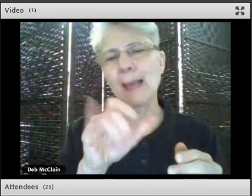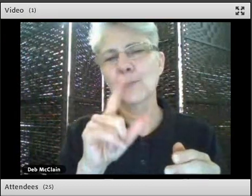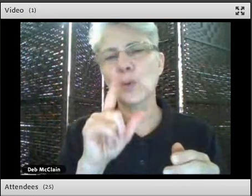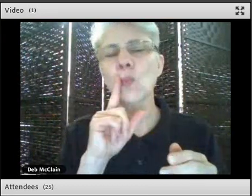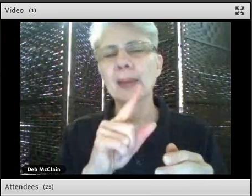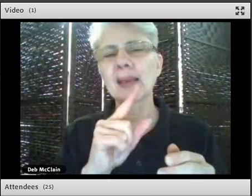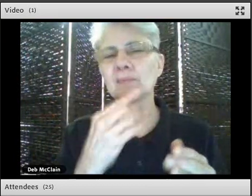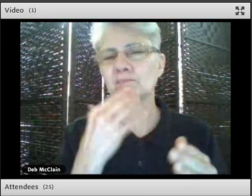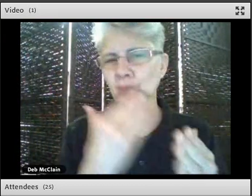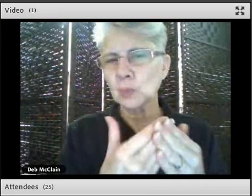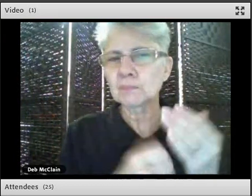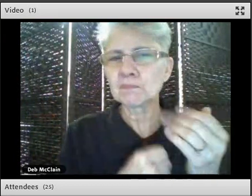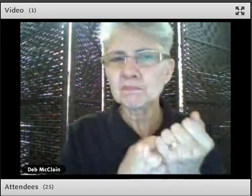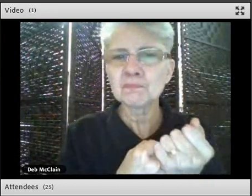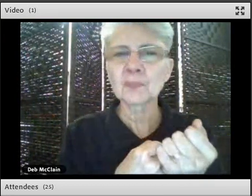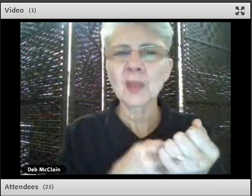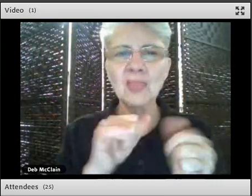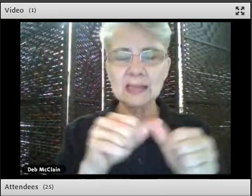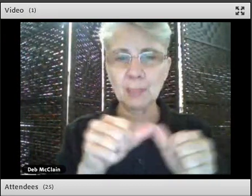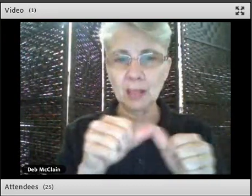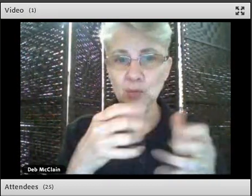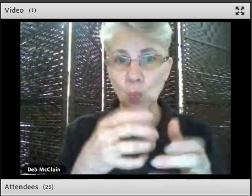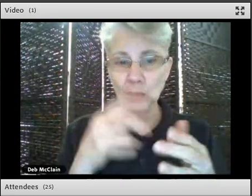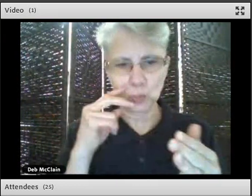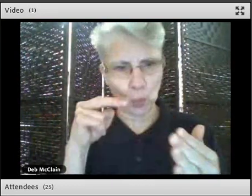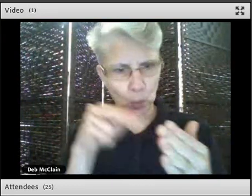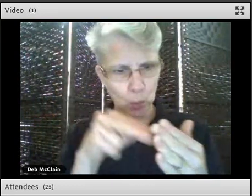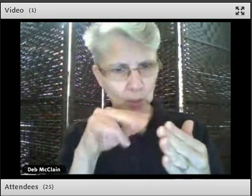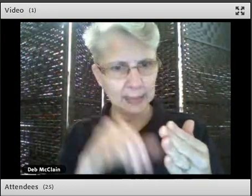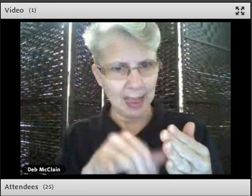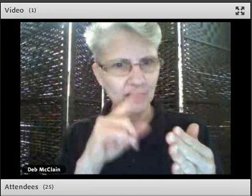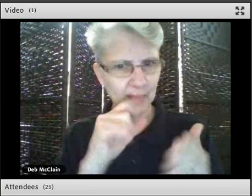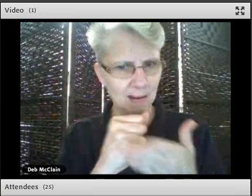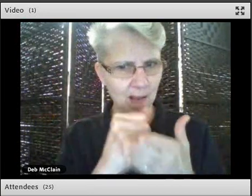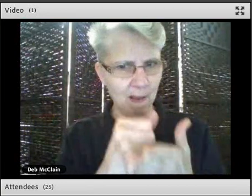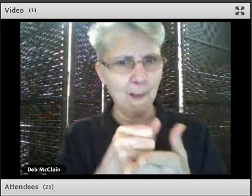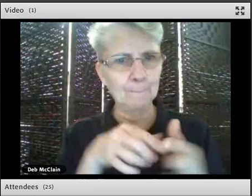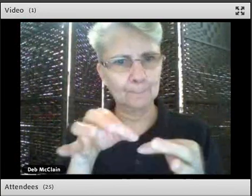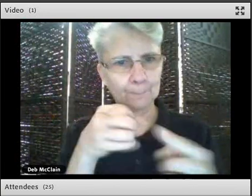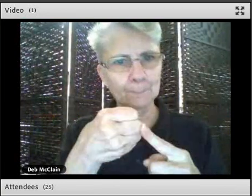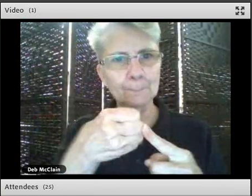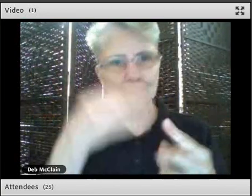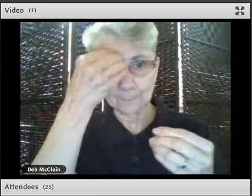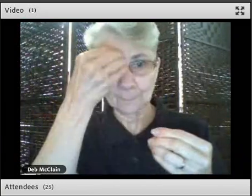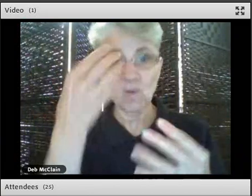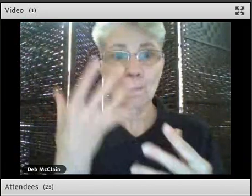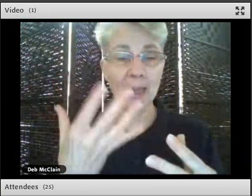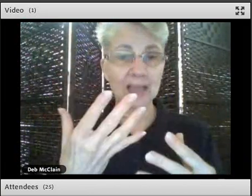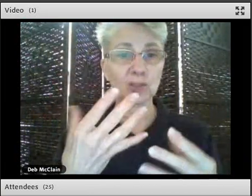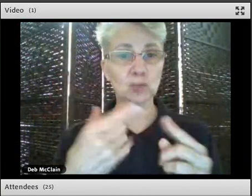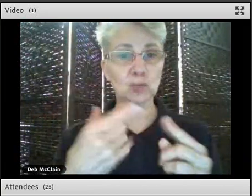for all of the information to start with. So prefer it whenever possible.